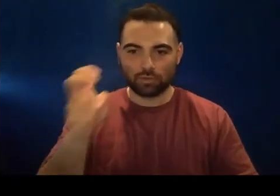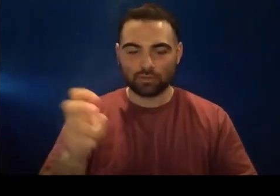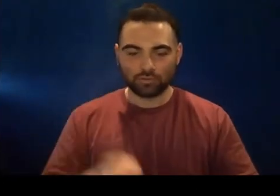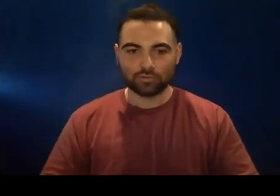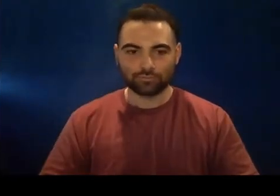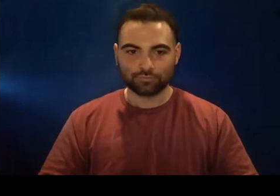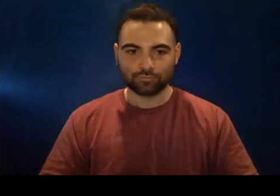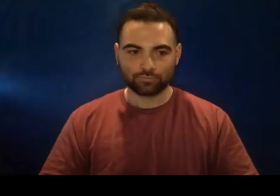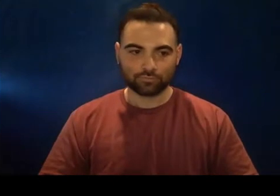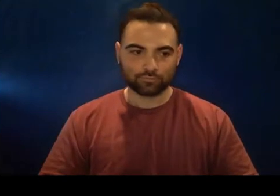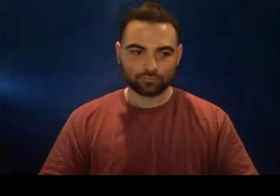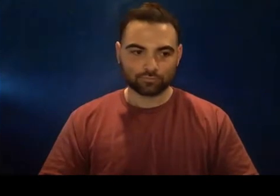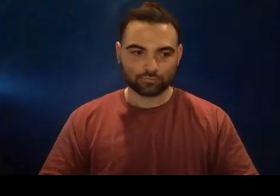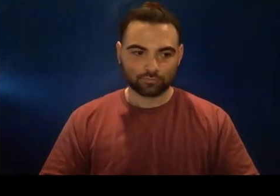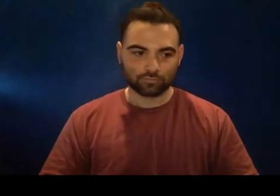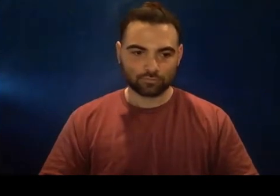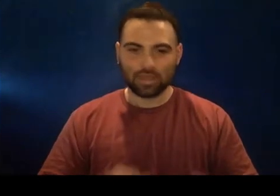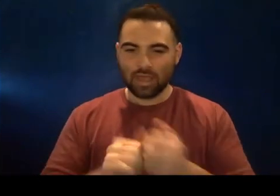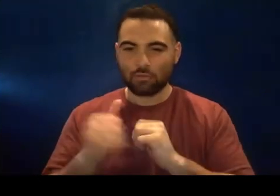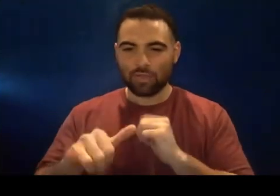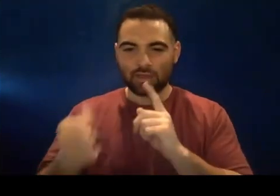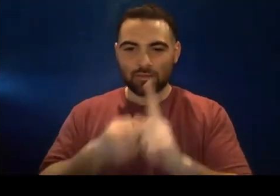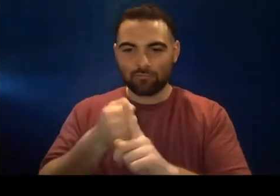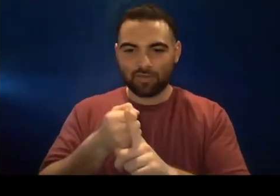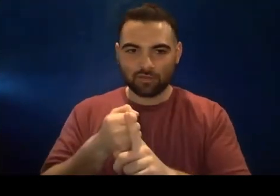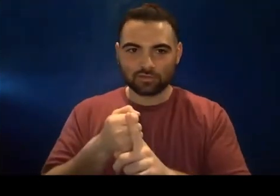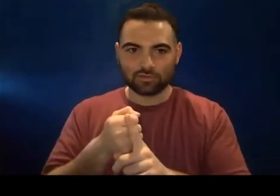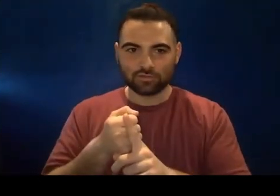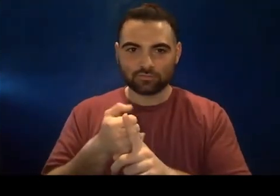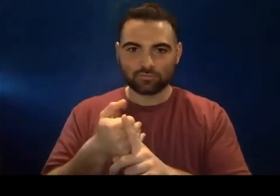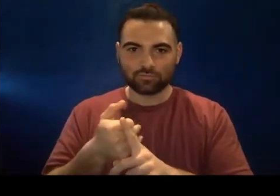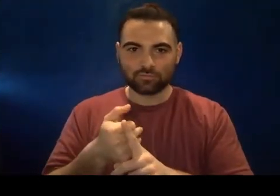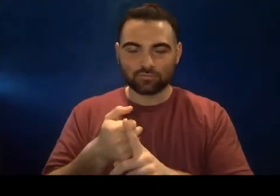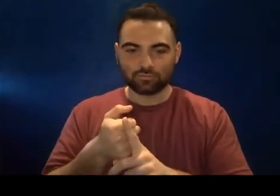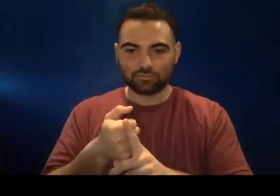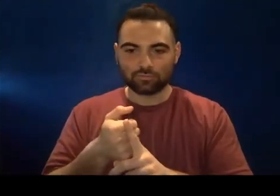and how that affects the daily lives of people who are unable to navigate